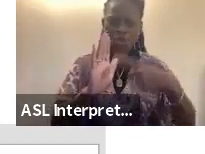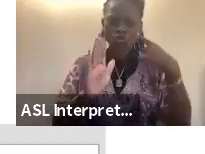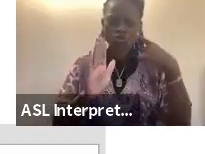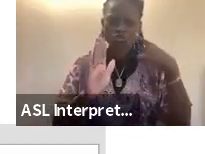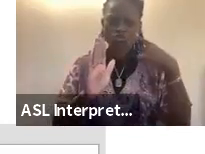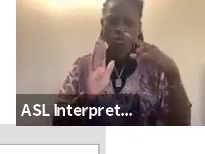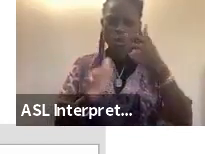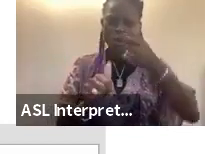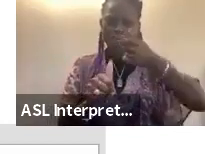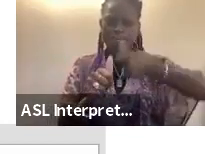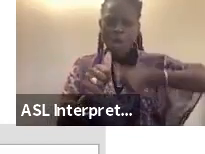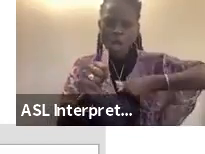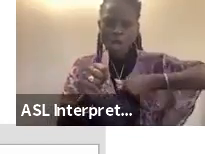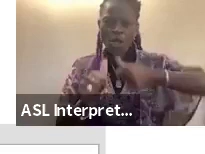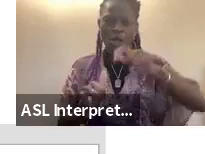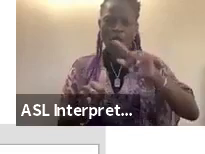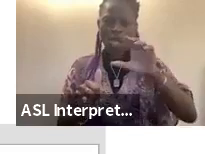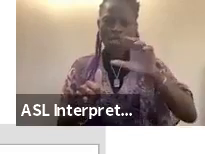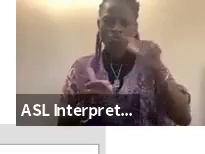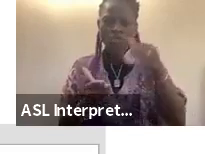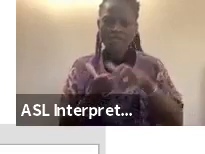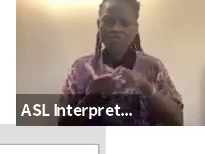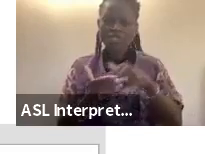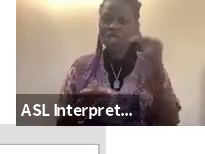This gold line is showing the Tk through